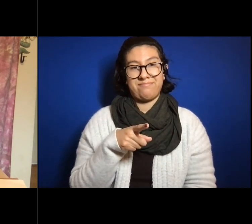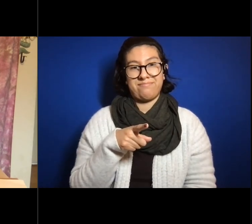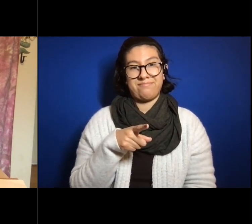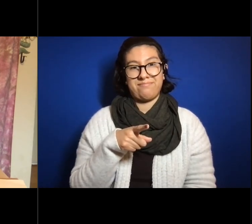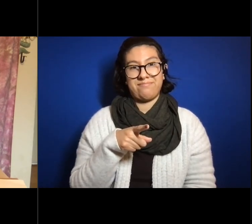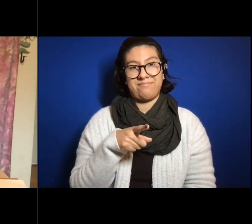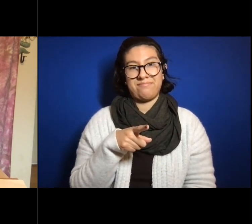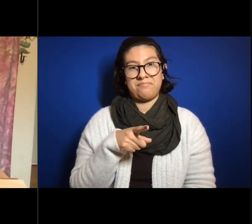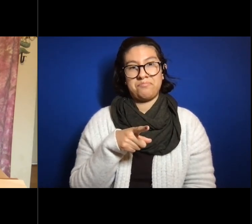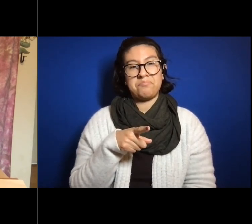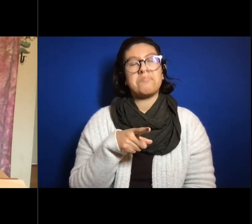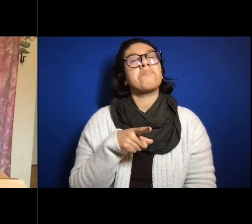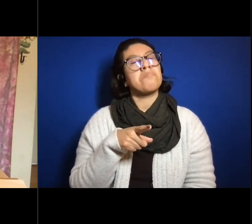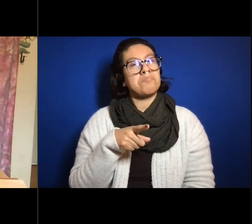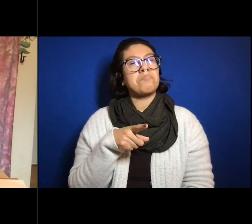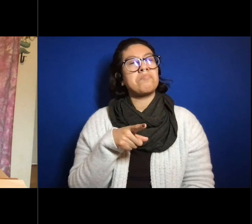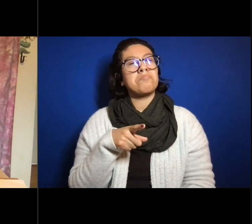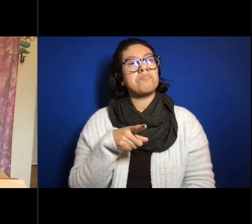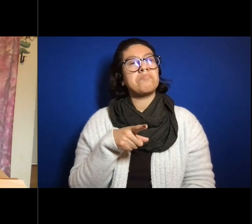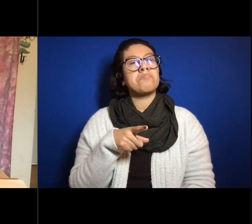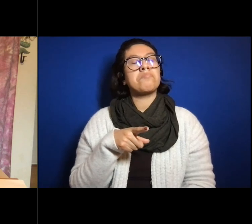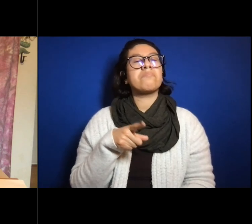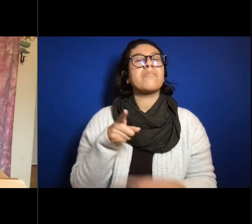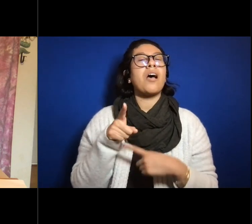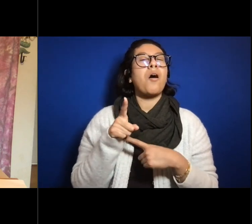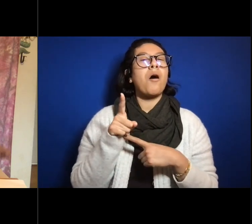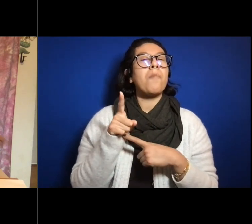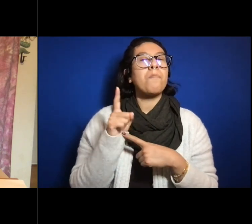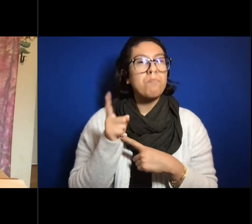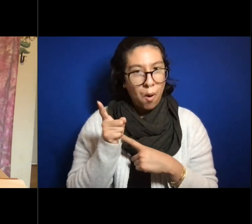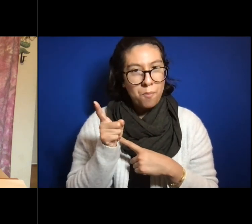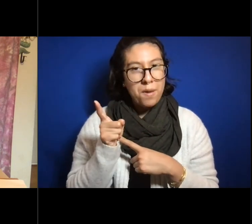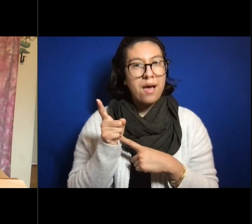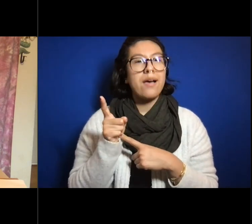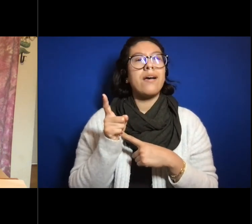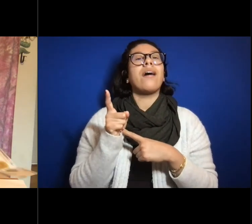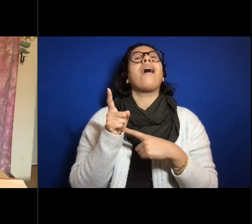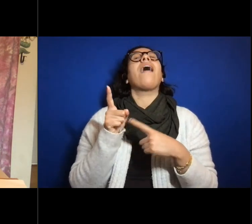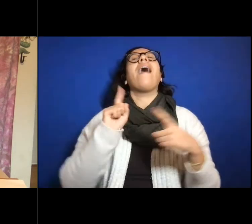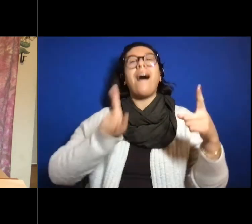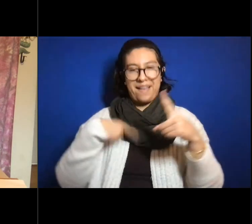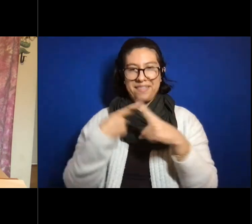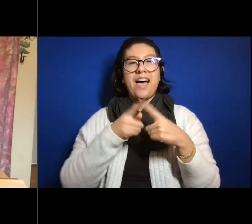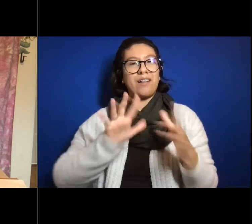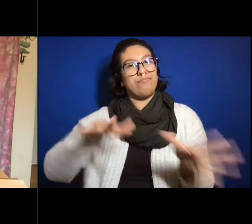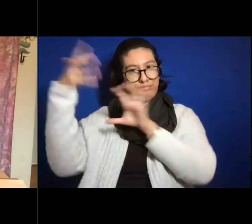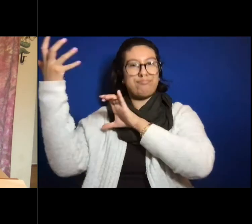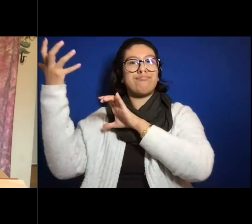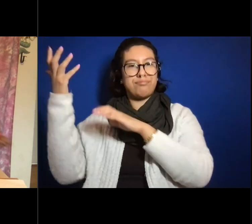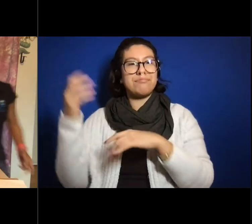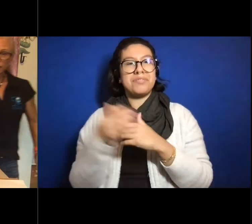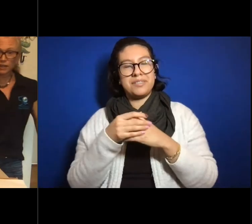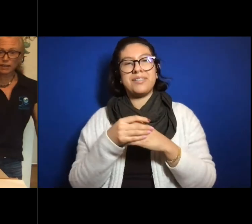And it takes a second for that wind to kind of get underneath the house. And once it's lifted up that time